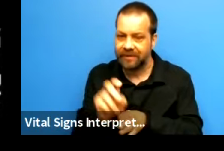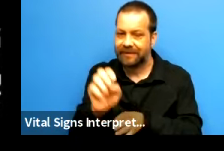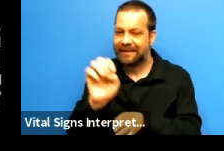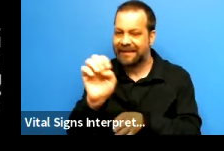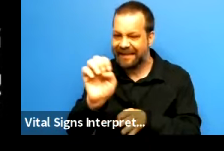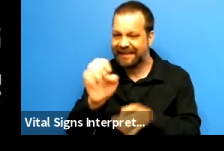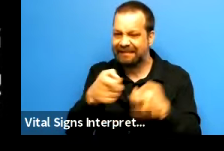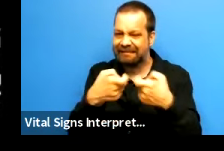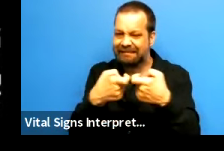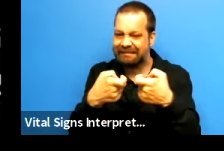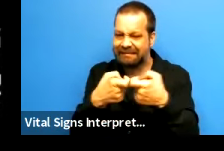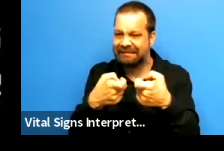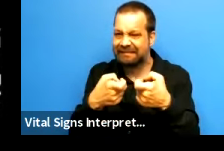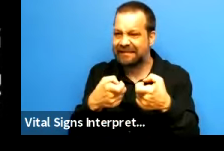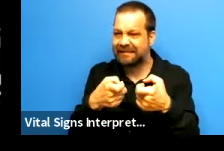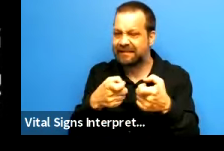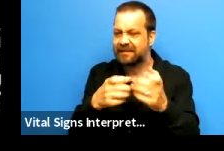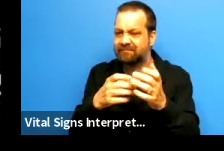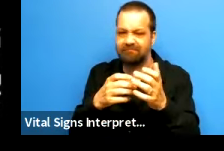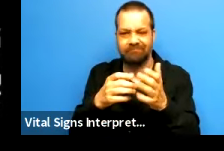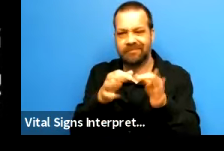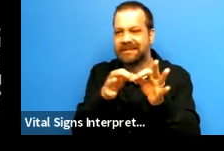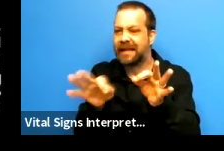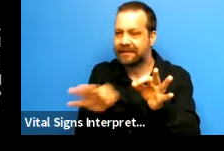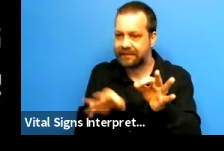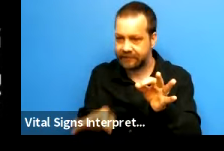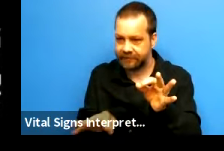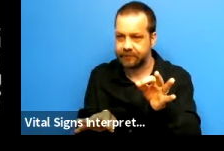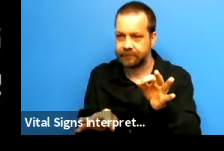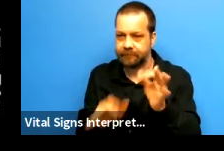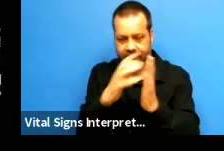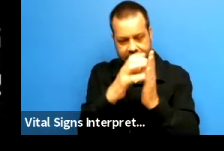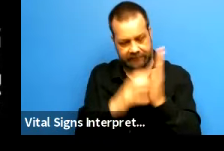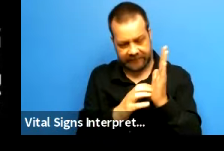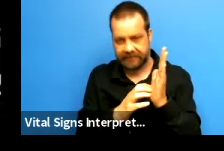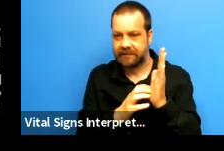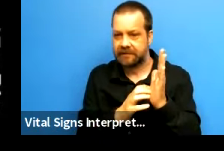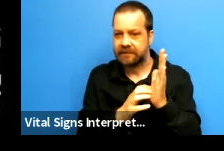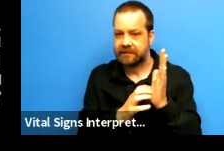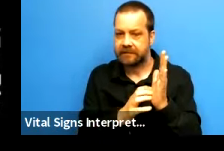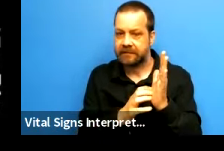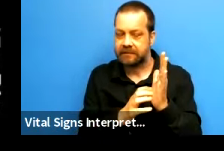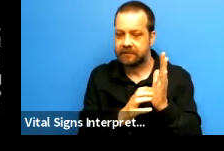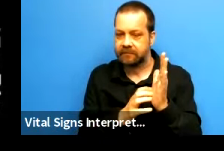and we have a certified assistive technology team that is actively on board and focused